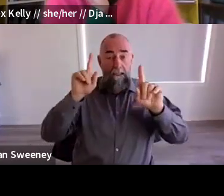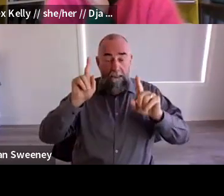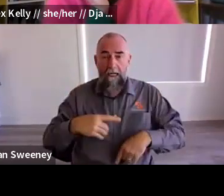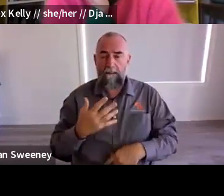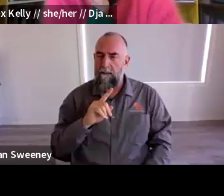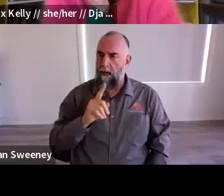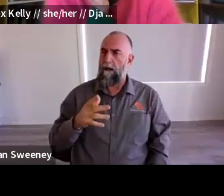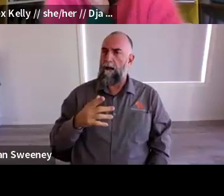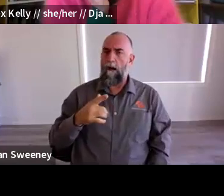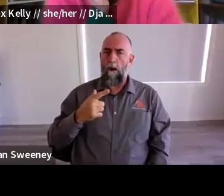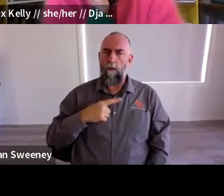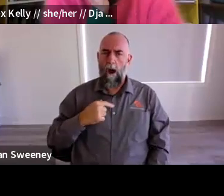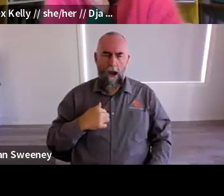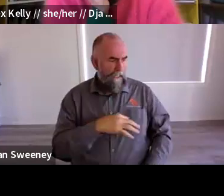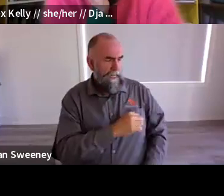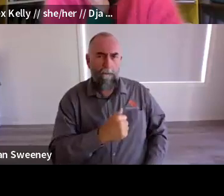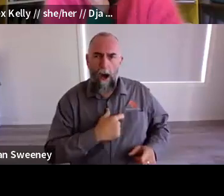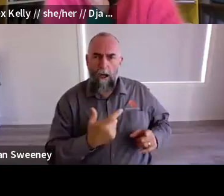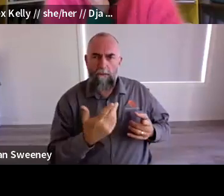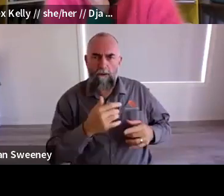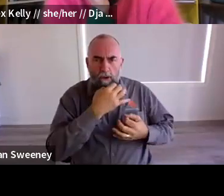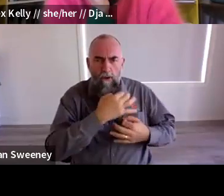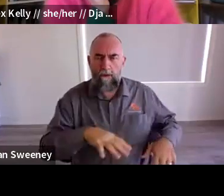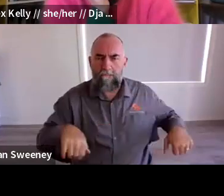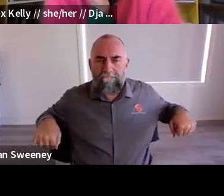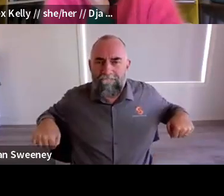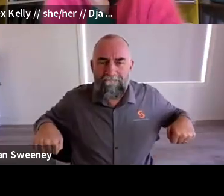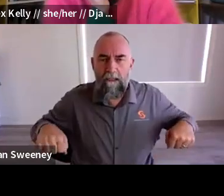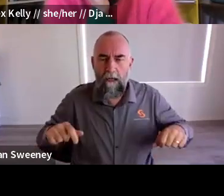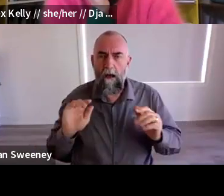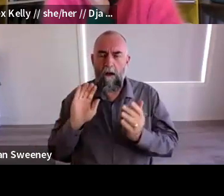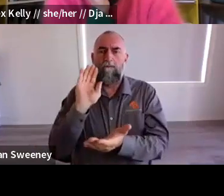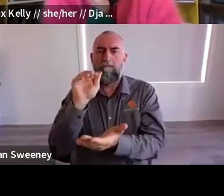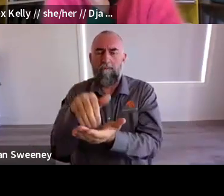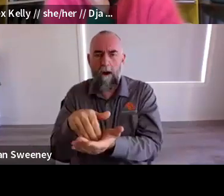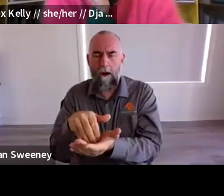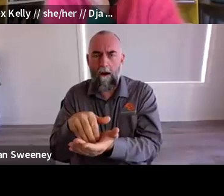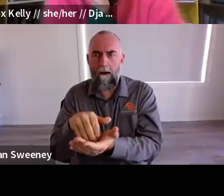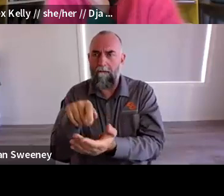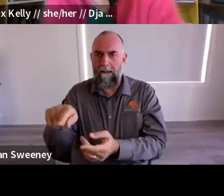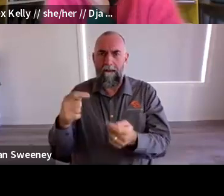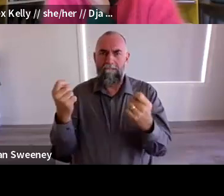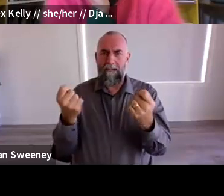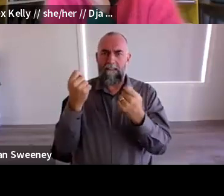know, who are the signages? Who are the major sponsors? They're starting to